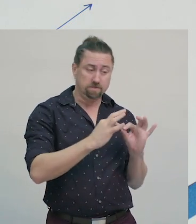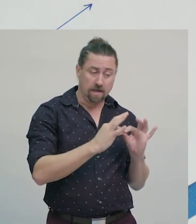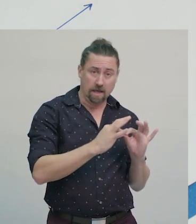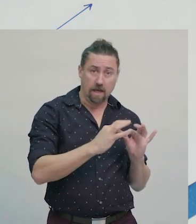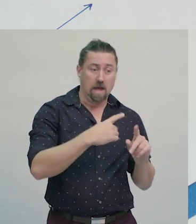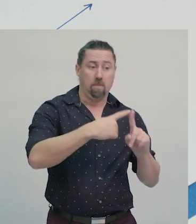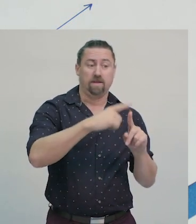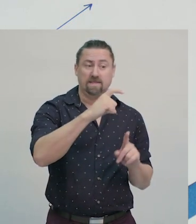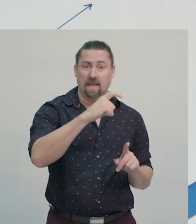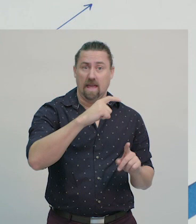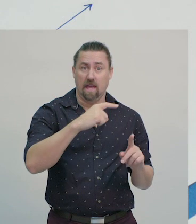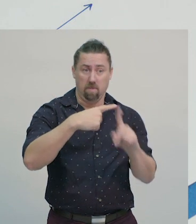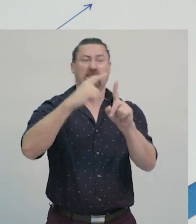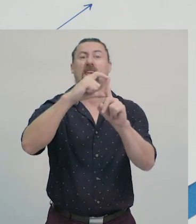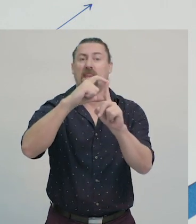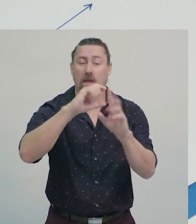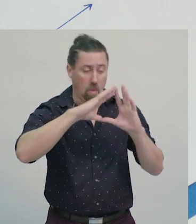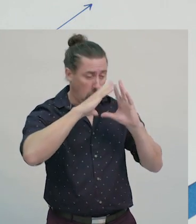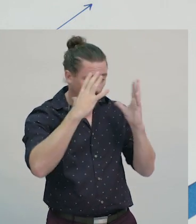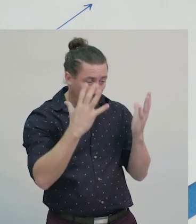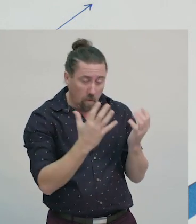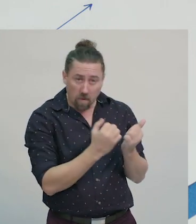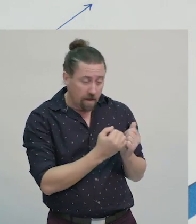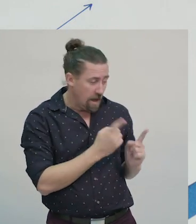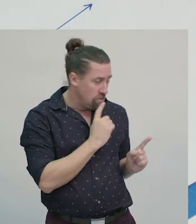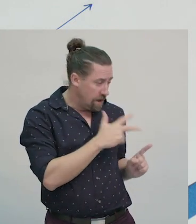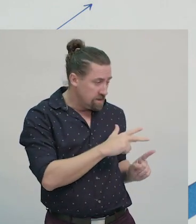is equal to 180 degrees plus 180 degrees.